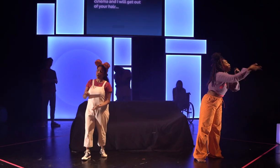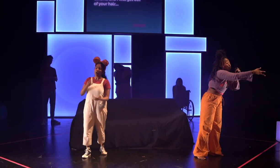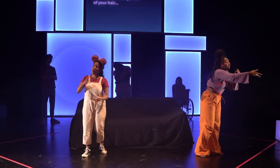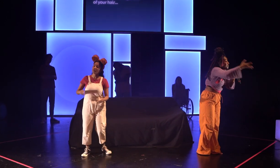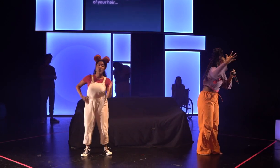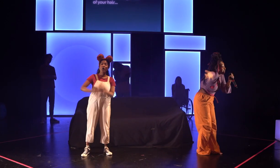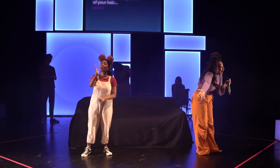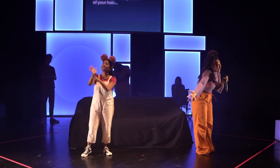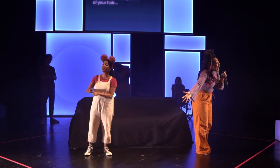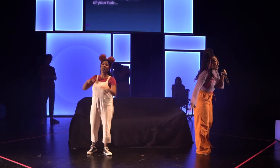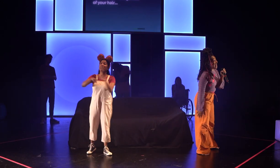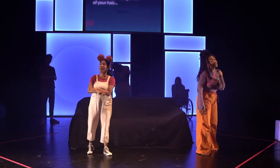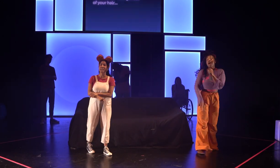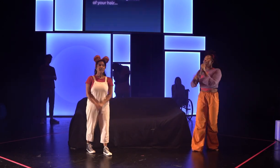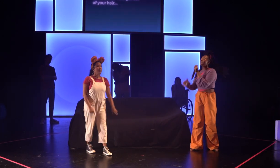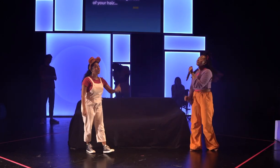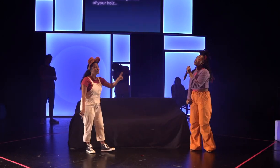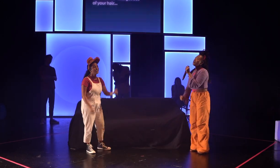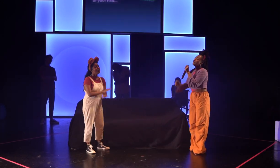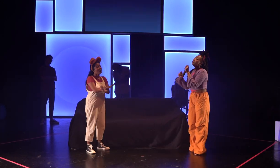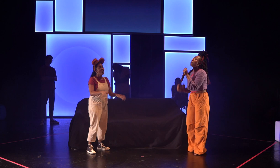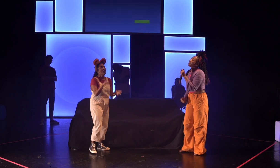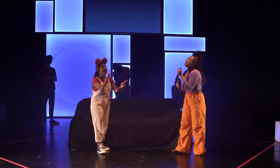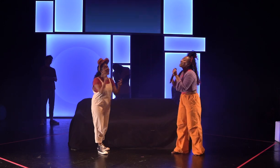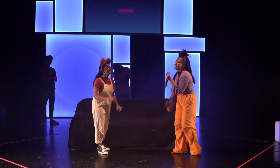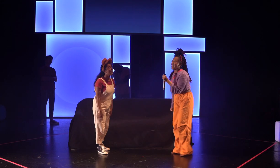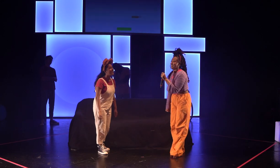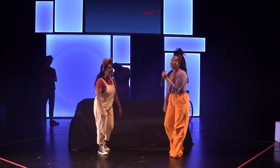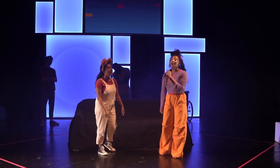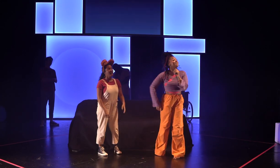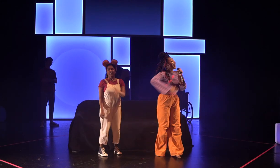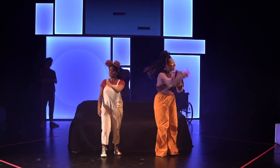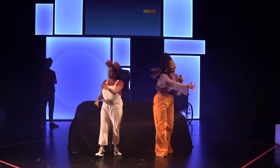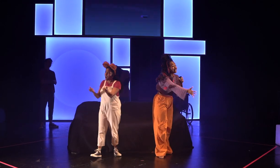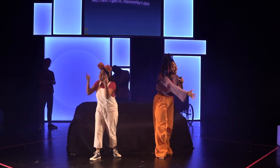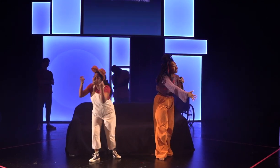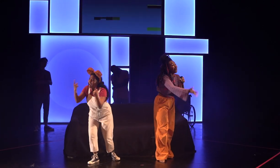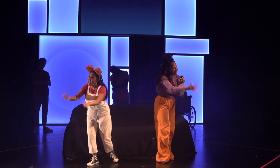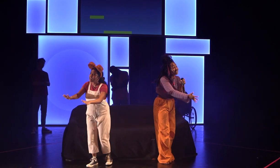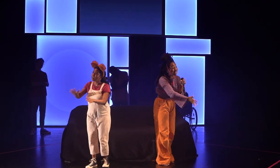afternoon, I'll go cinema, I'll get out your hair. 'Sash, you're not listening.' I get it,